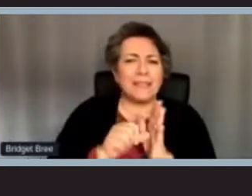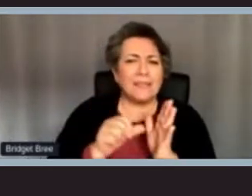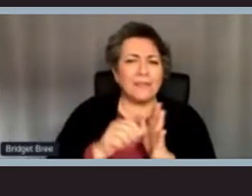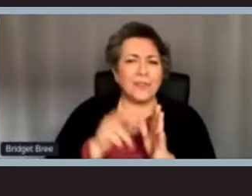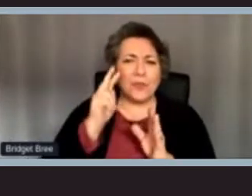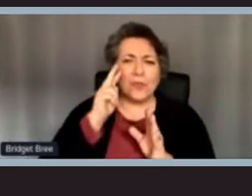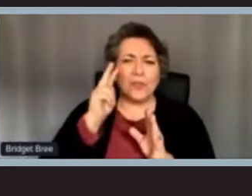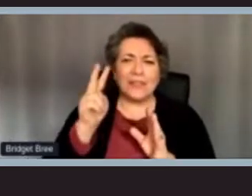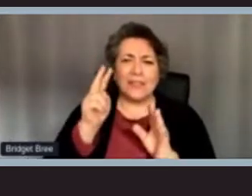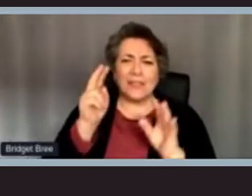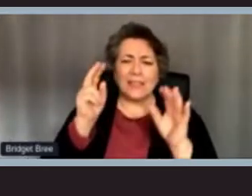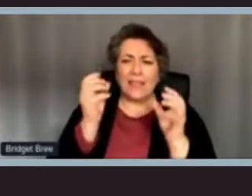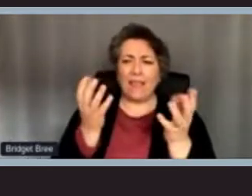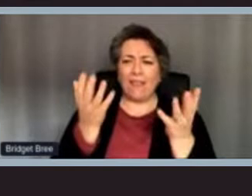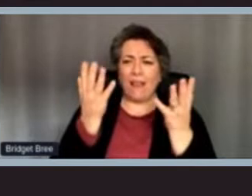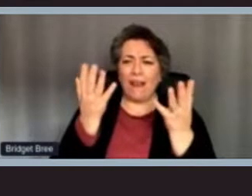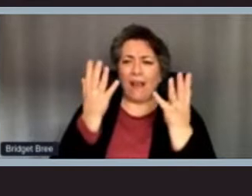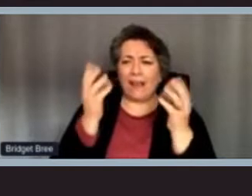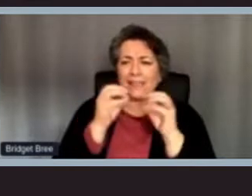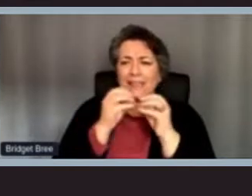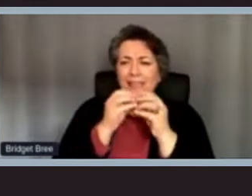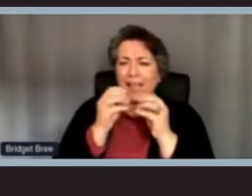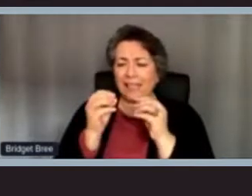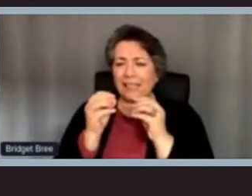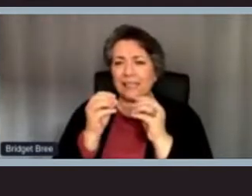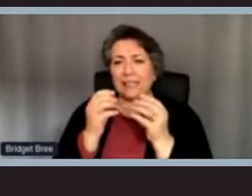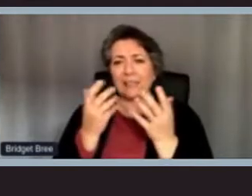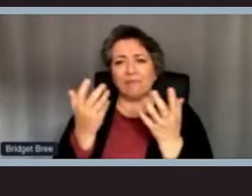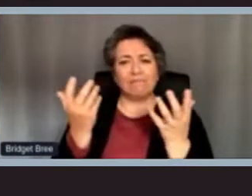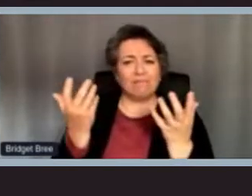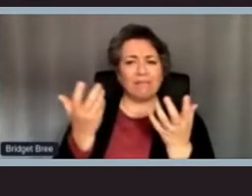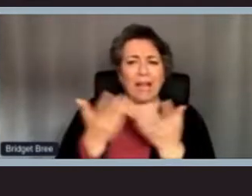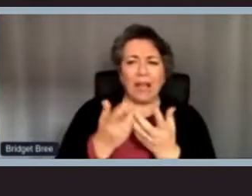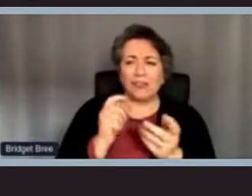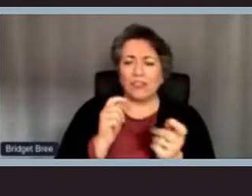There are different strategies to resolving this, we could use a black outline around